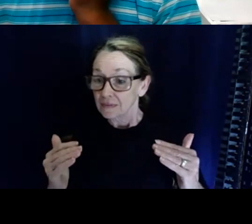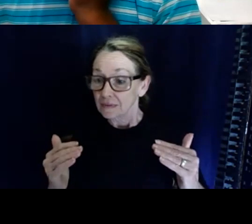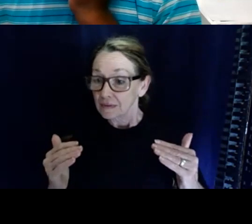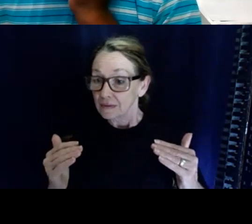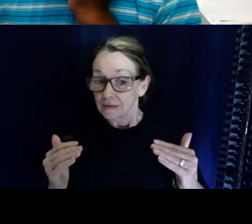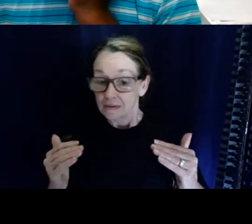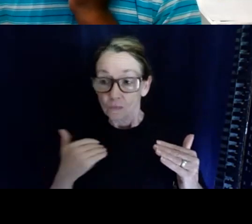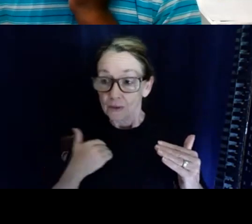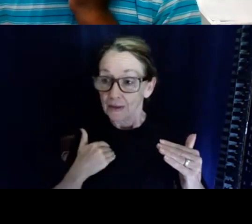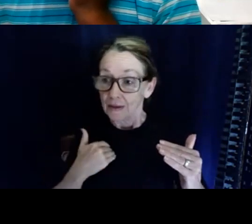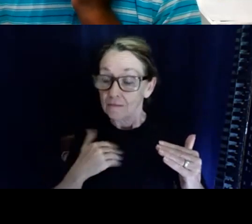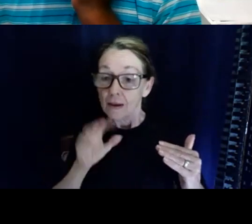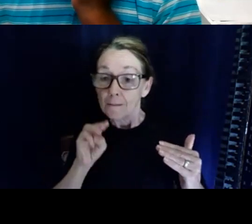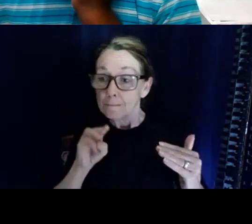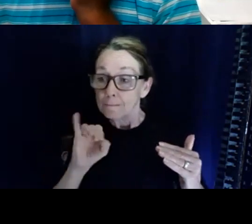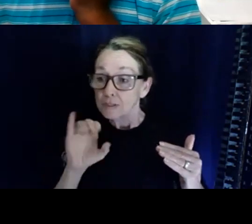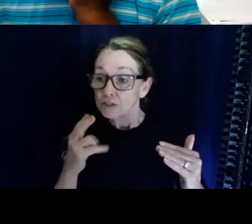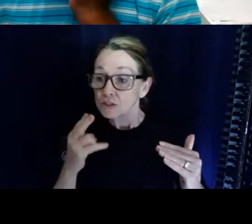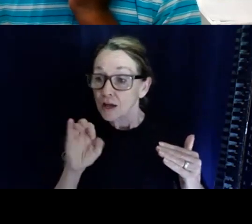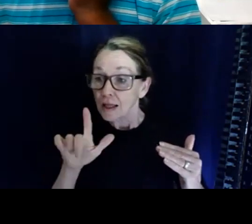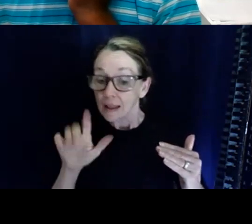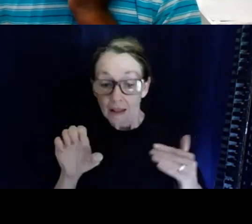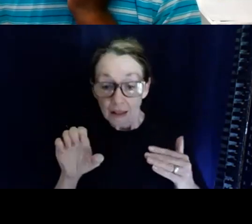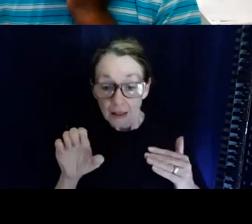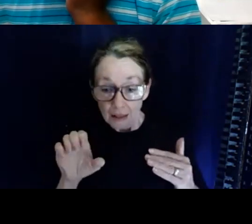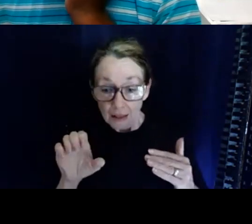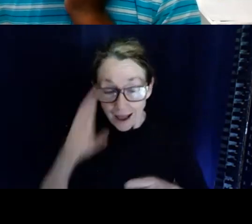GREAT, THANK YOU FOR JOINING.